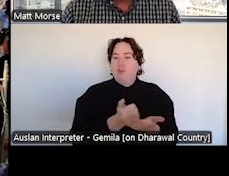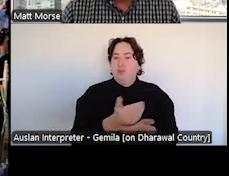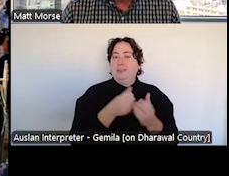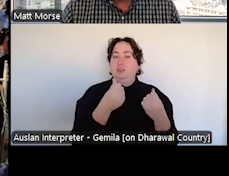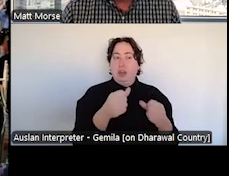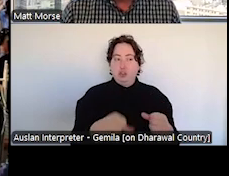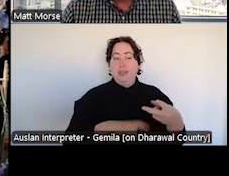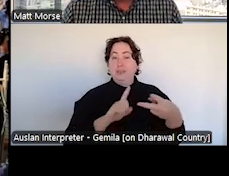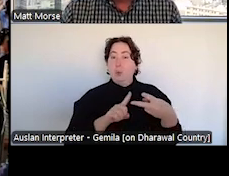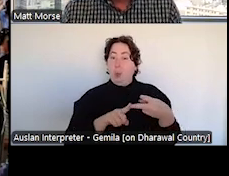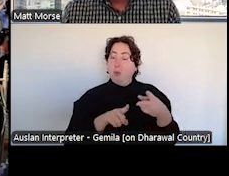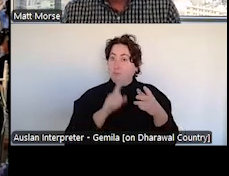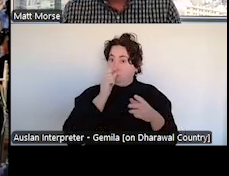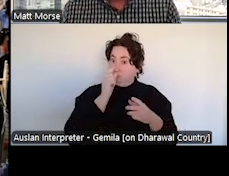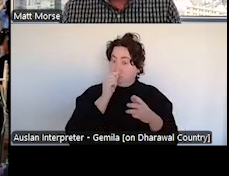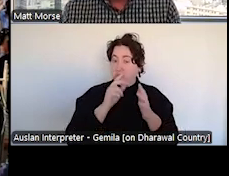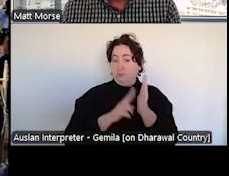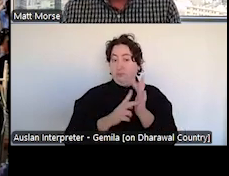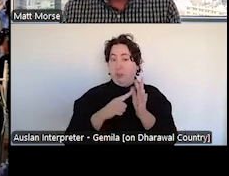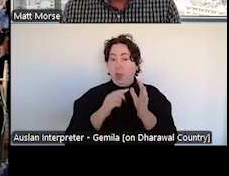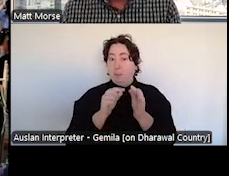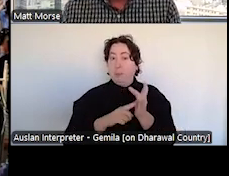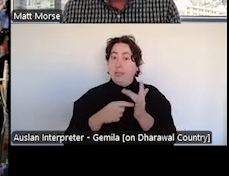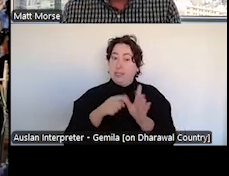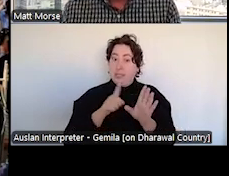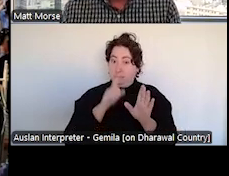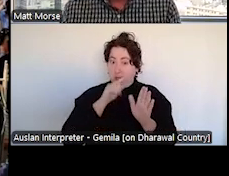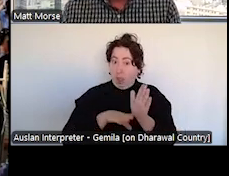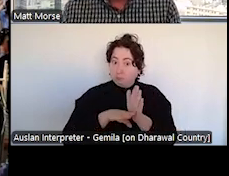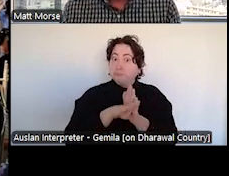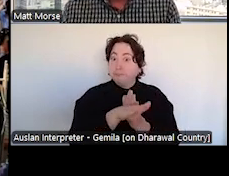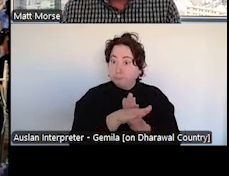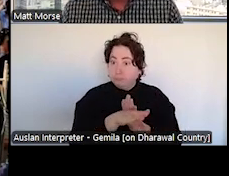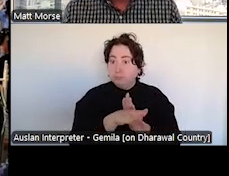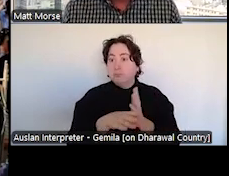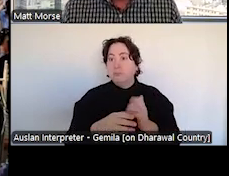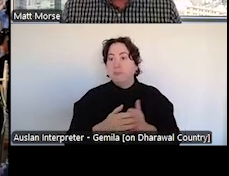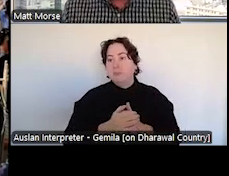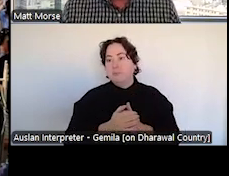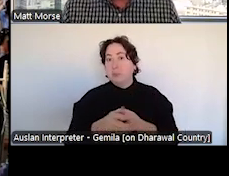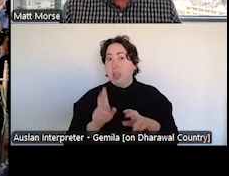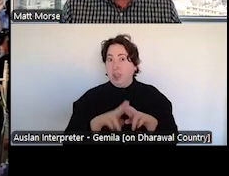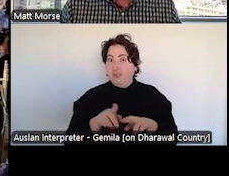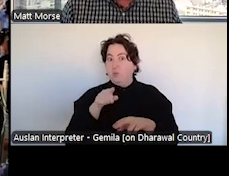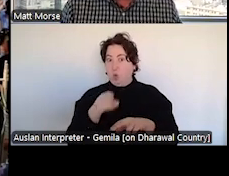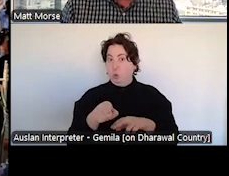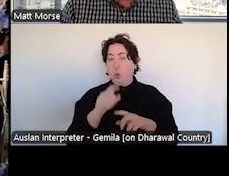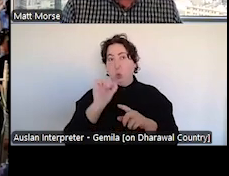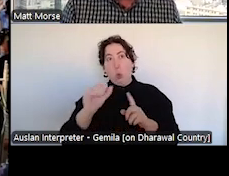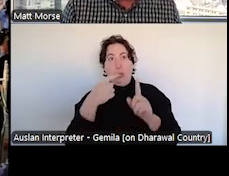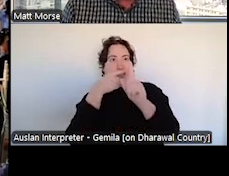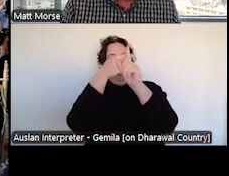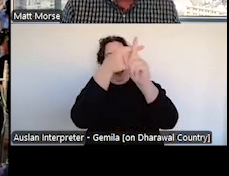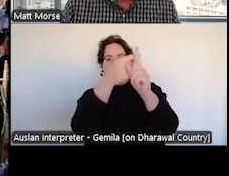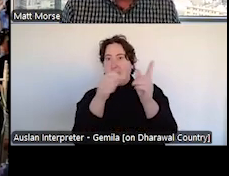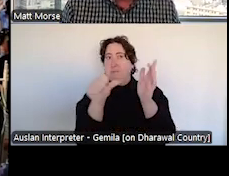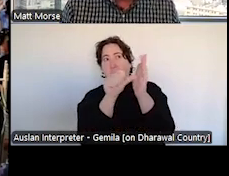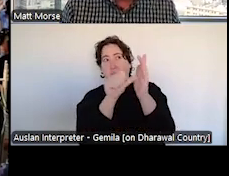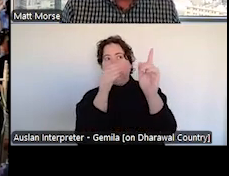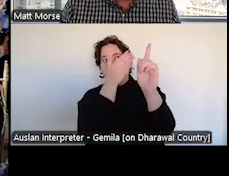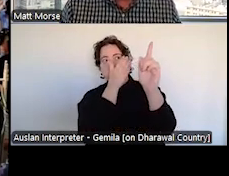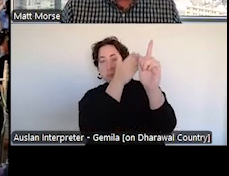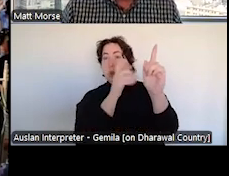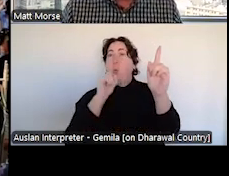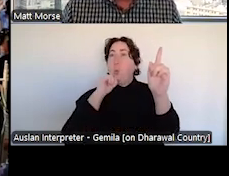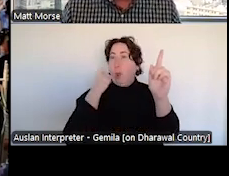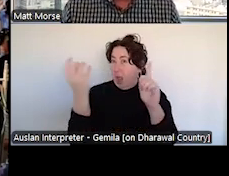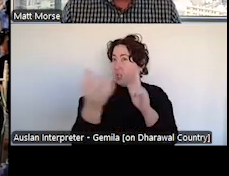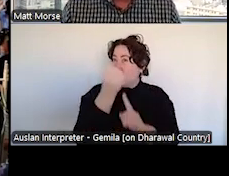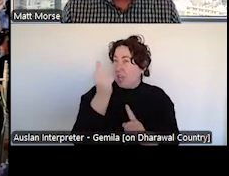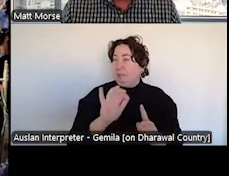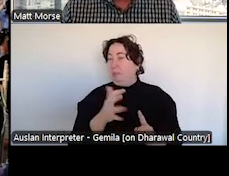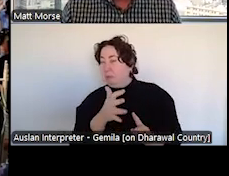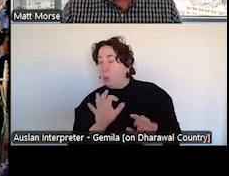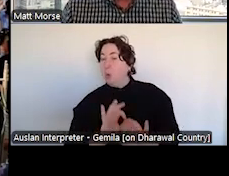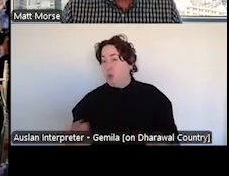that is how likely you are to reach your target. My advice here is if you are an organisation that